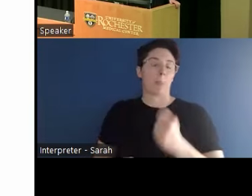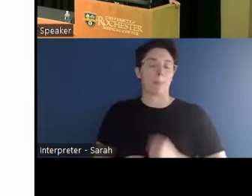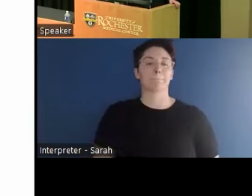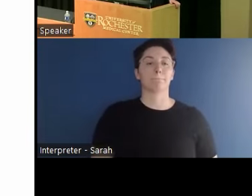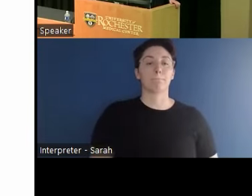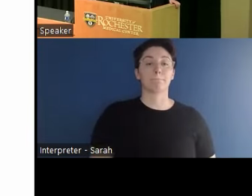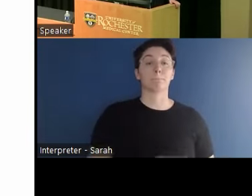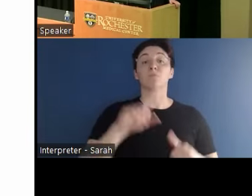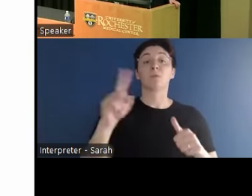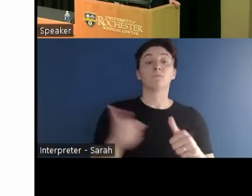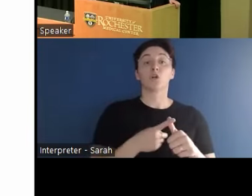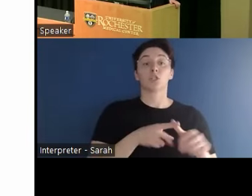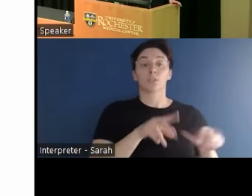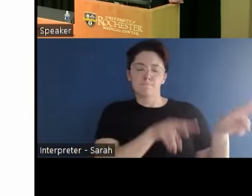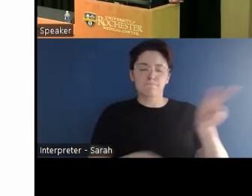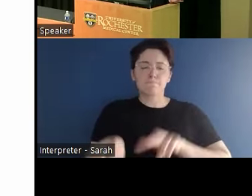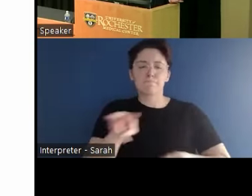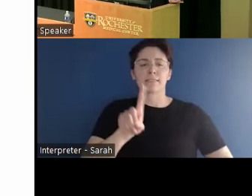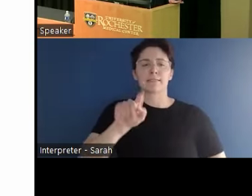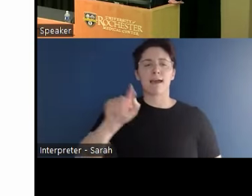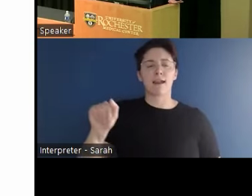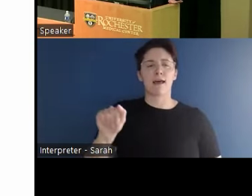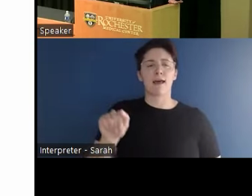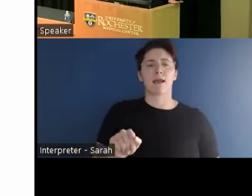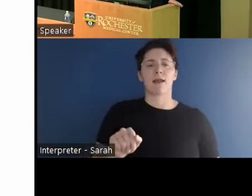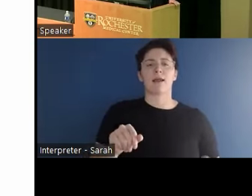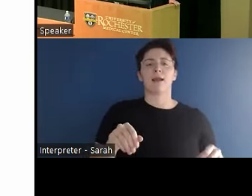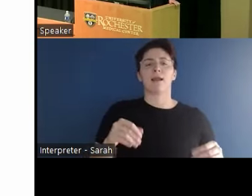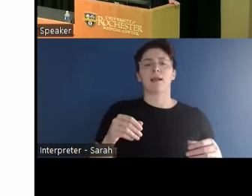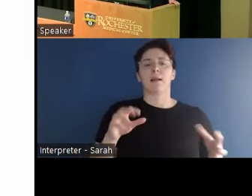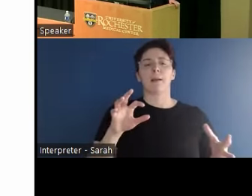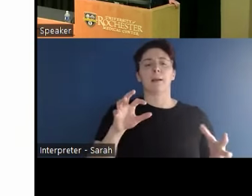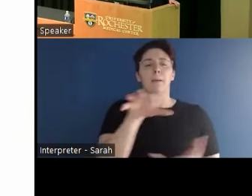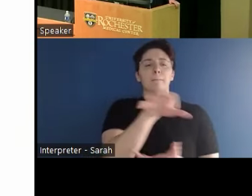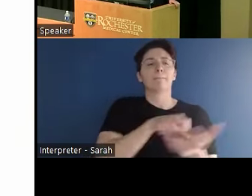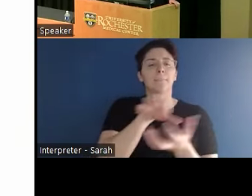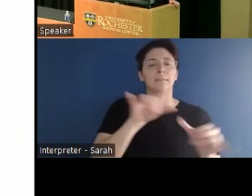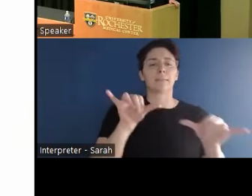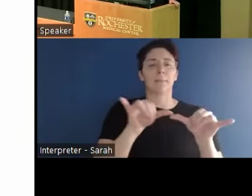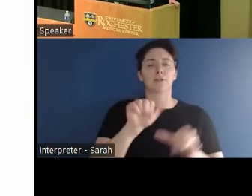anxiety questionnaire data by performing a mixed measures an NOA for each scale and for each there